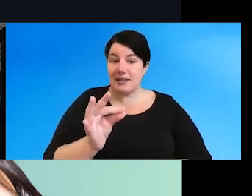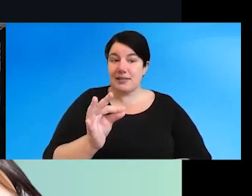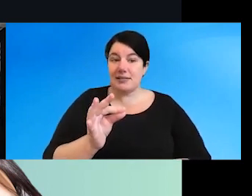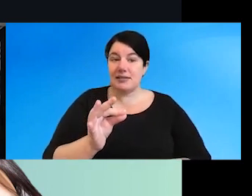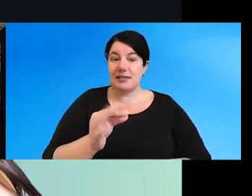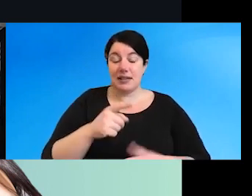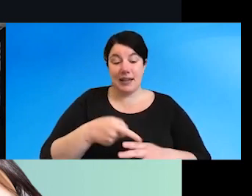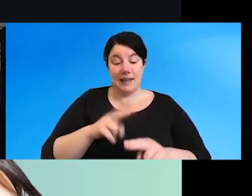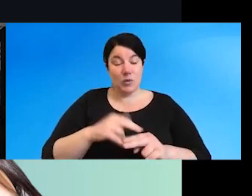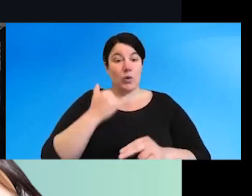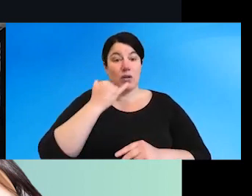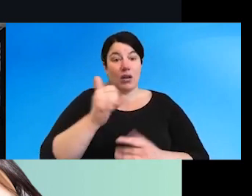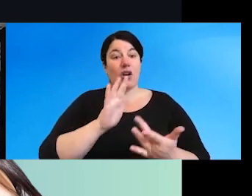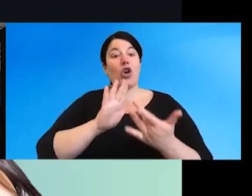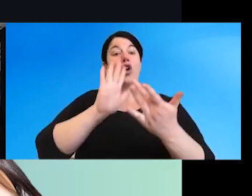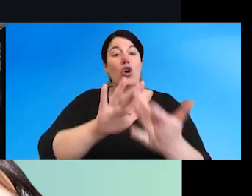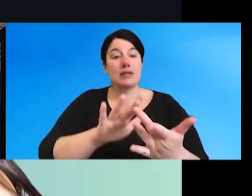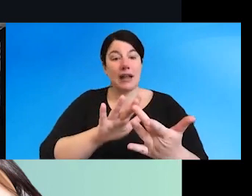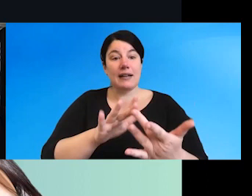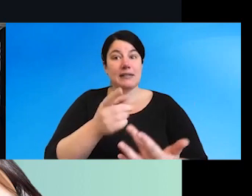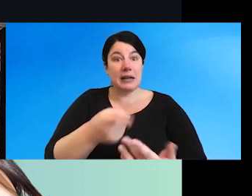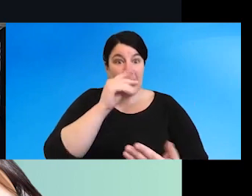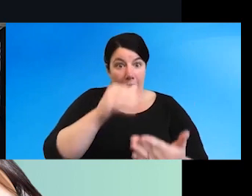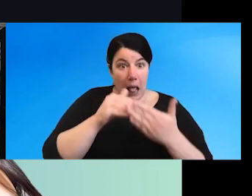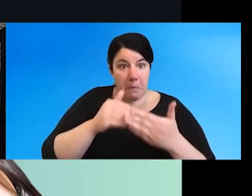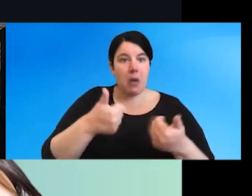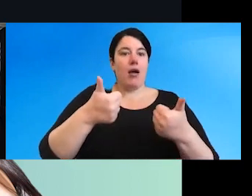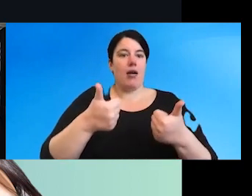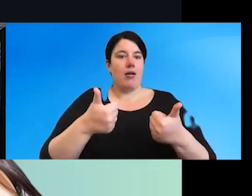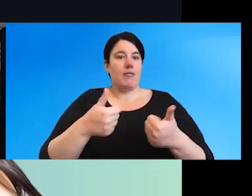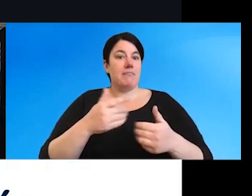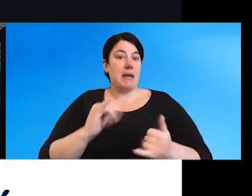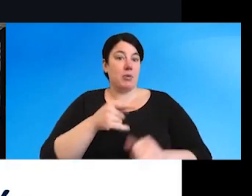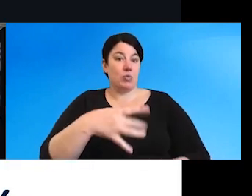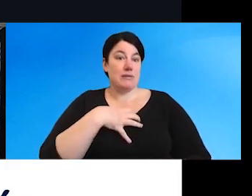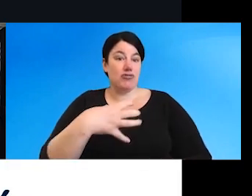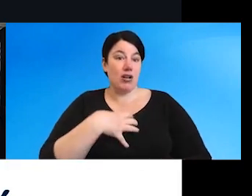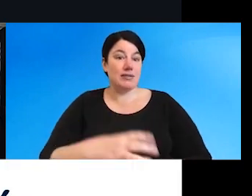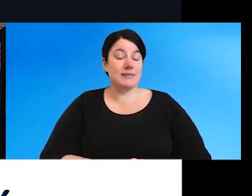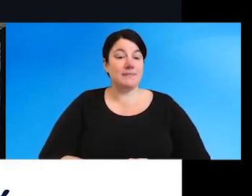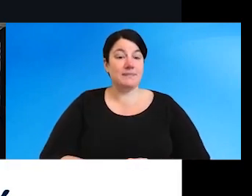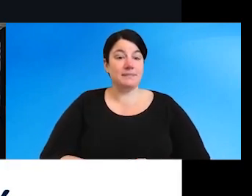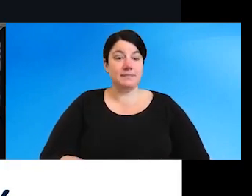If you pick up that phone and make that call. So now we're moving